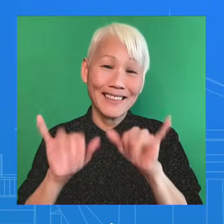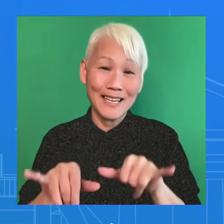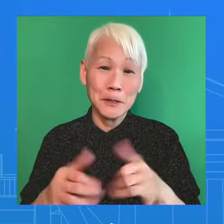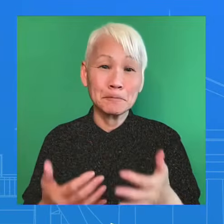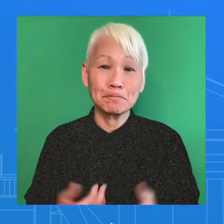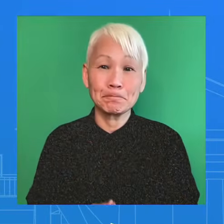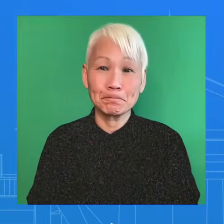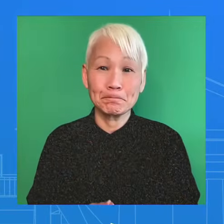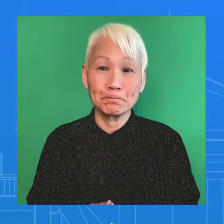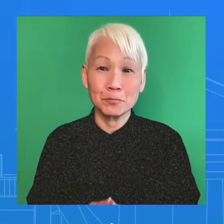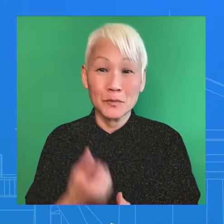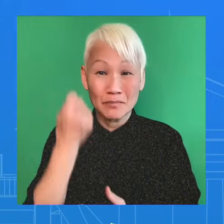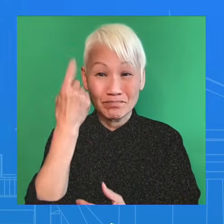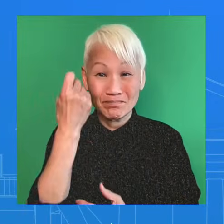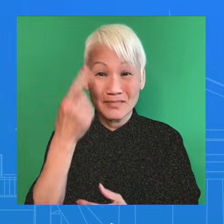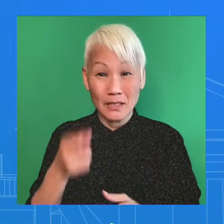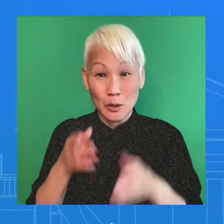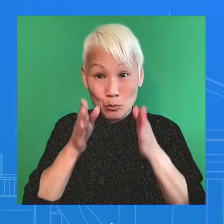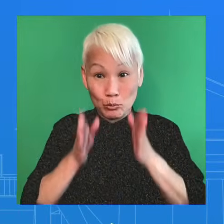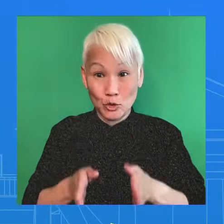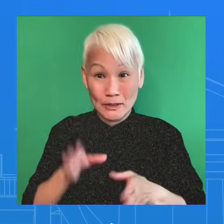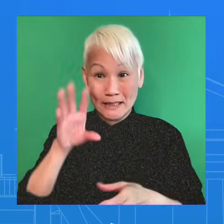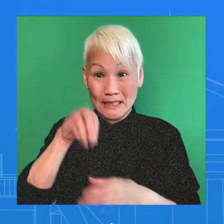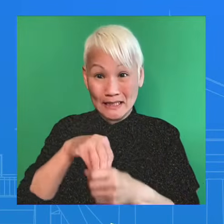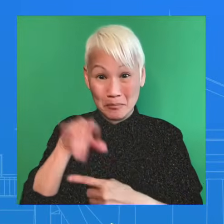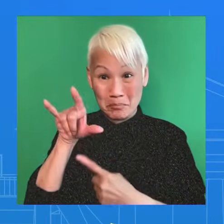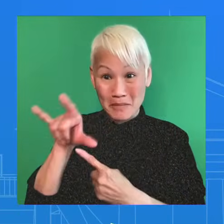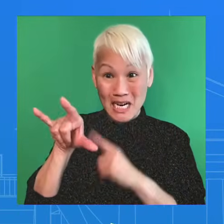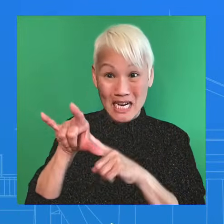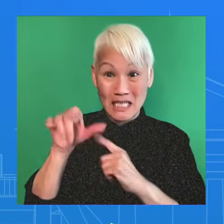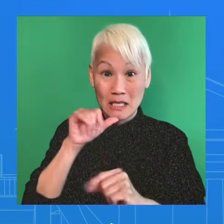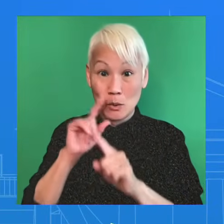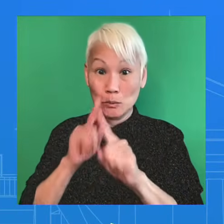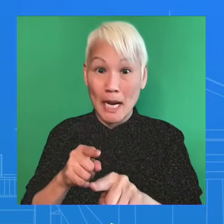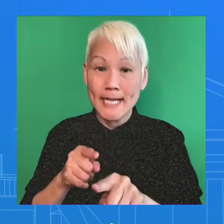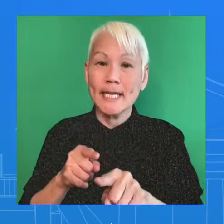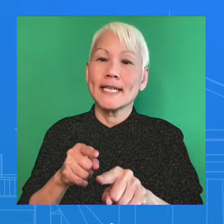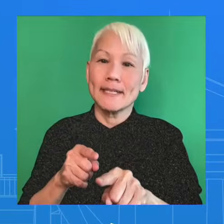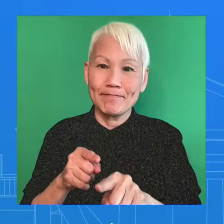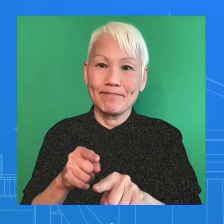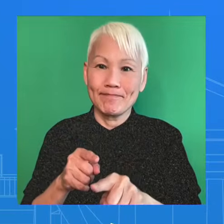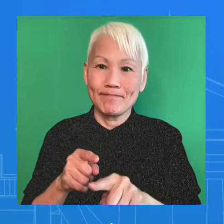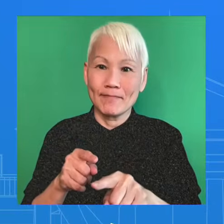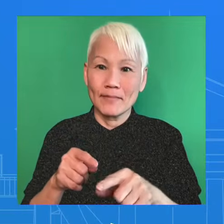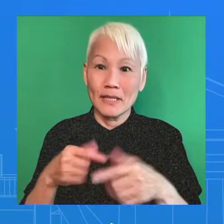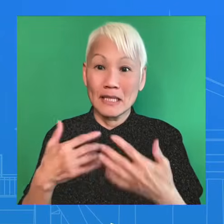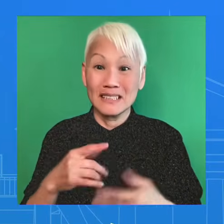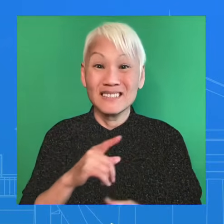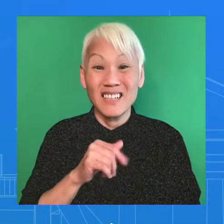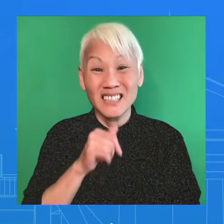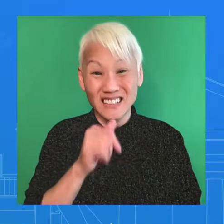an aircraft, again, with a completely tragic outcome. Ms. Jean-Pierre: Go ahead, Anita. The Press: Thank you so much, John.